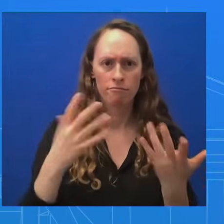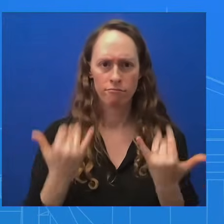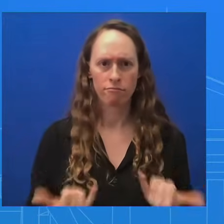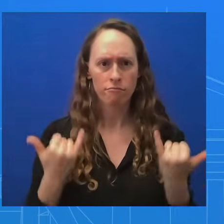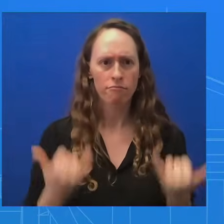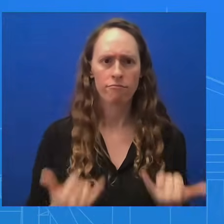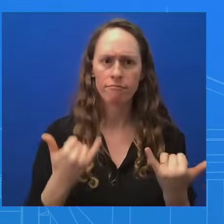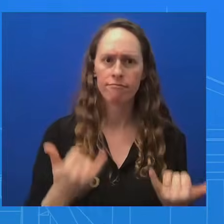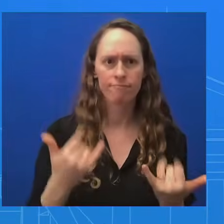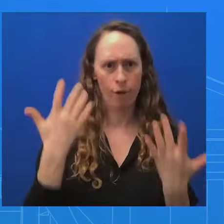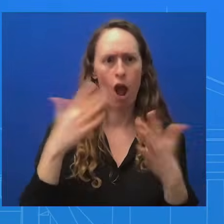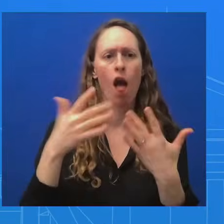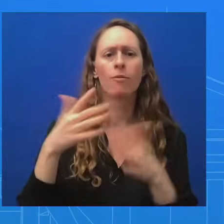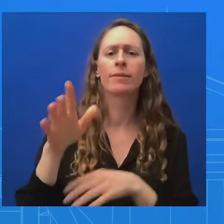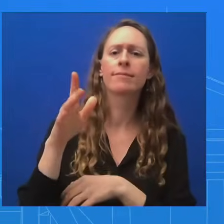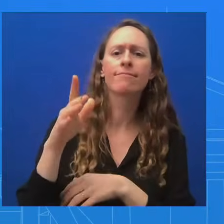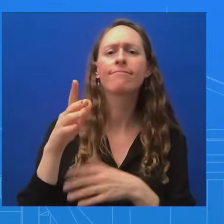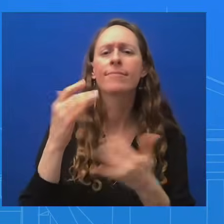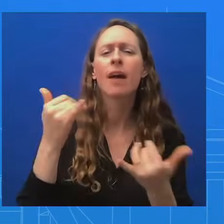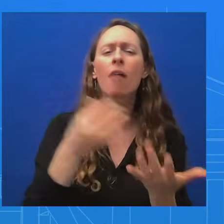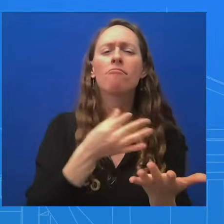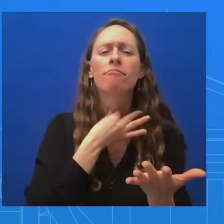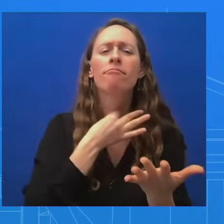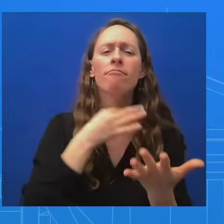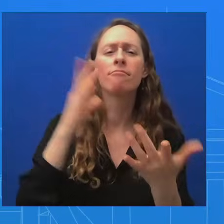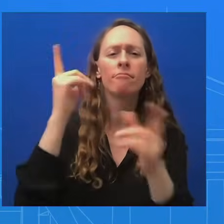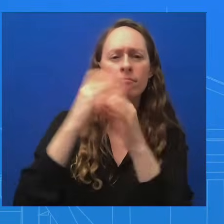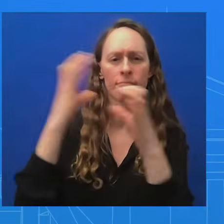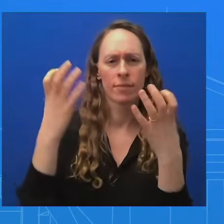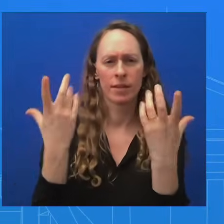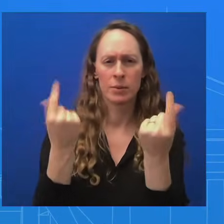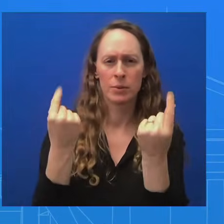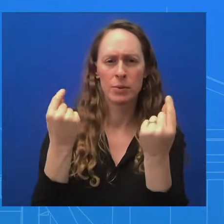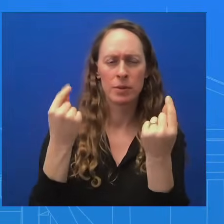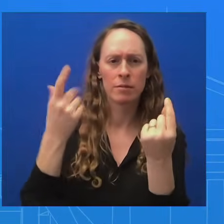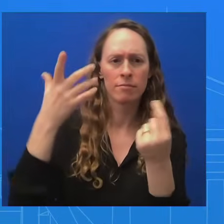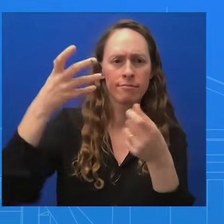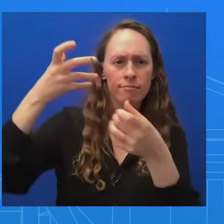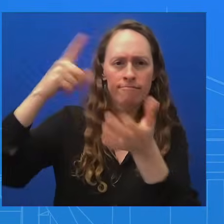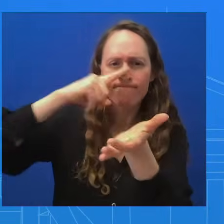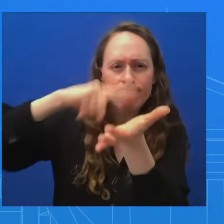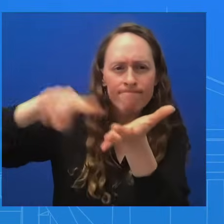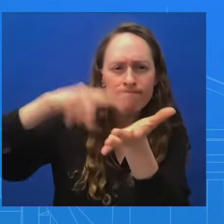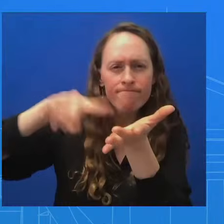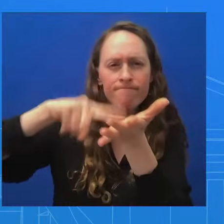Mr. Kirby: We're aware of those -- of that report and the potential referral to the ICC.